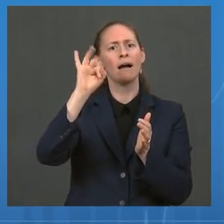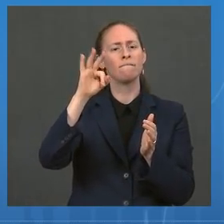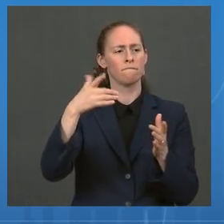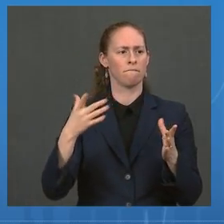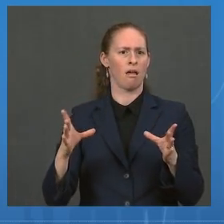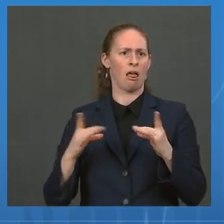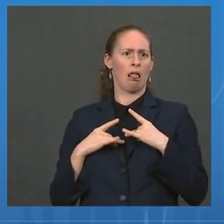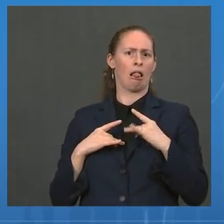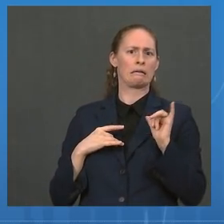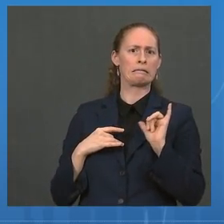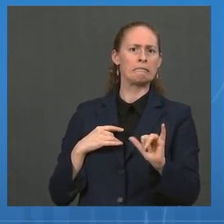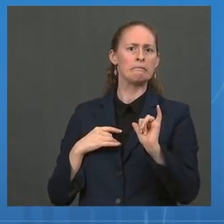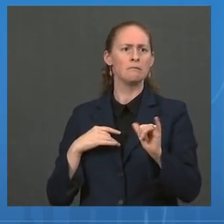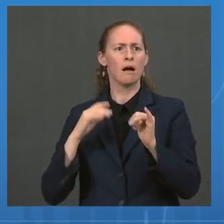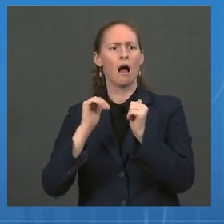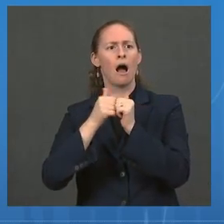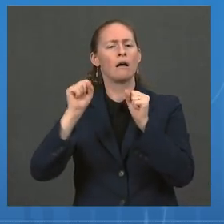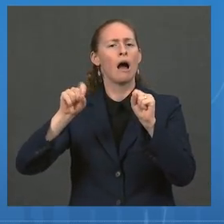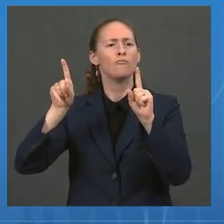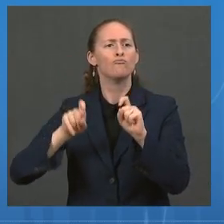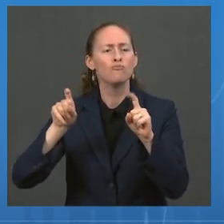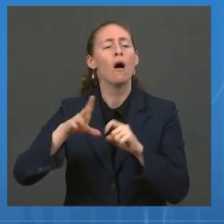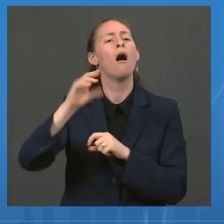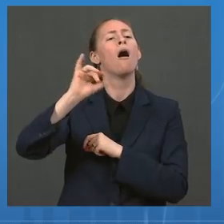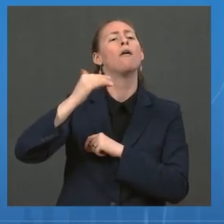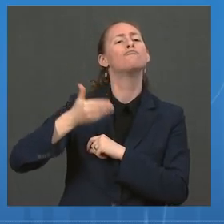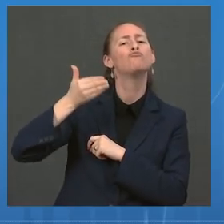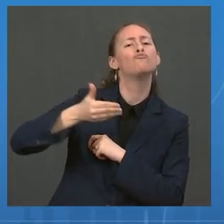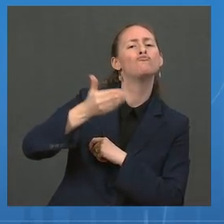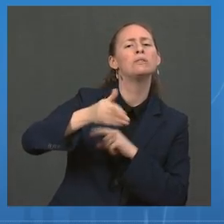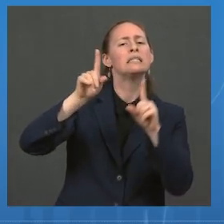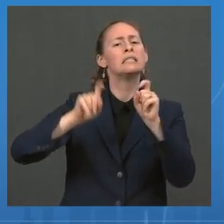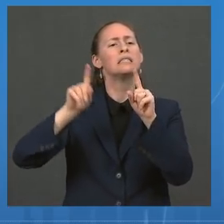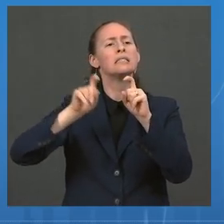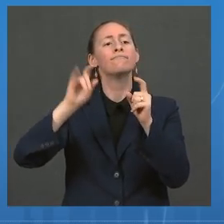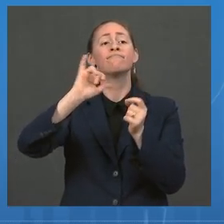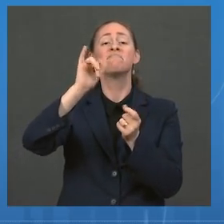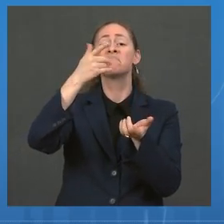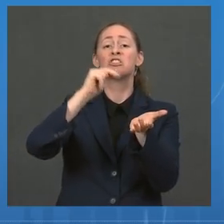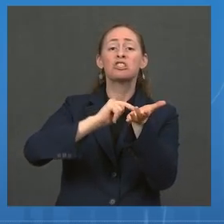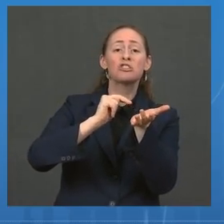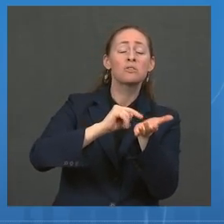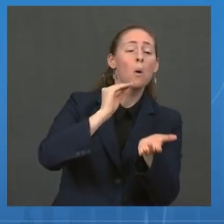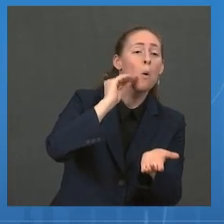for congregate settings like schools and nursing homes. In the fast -- in the past few months,